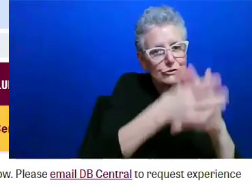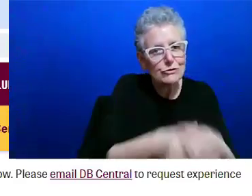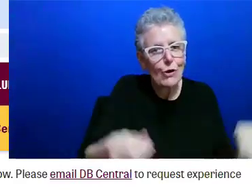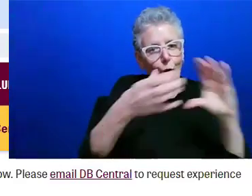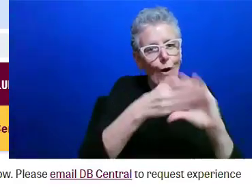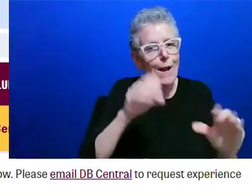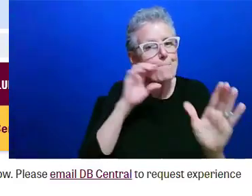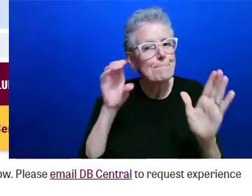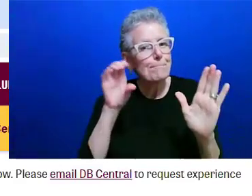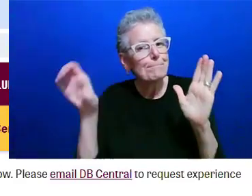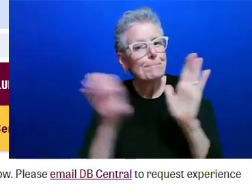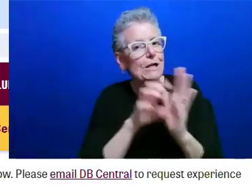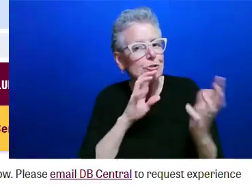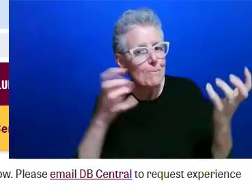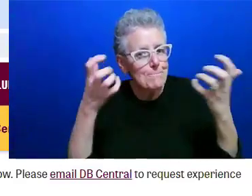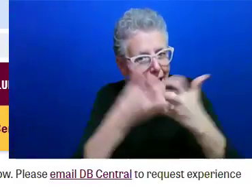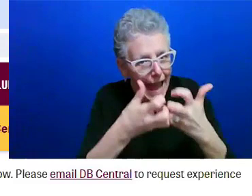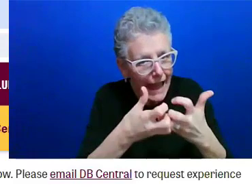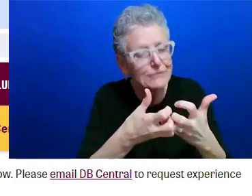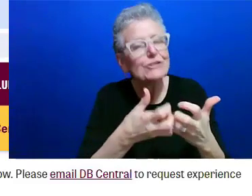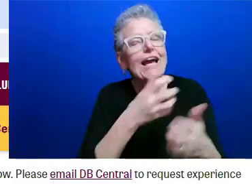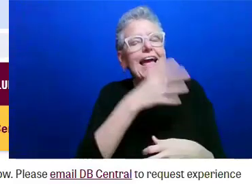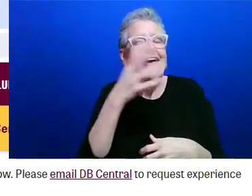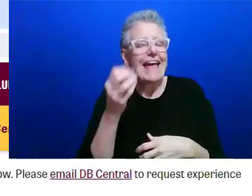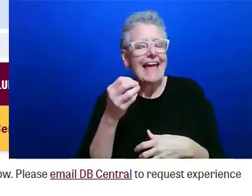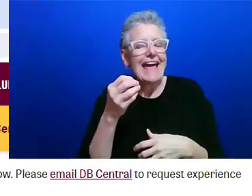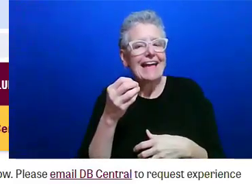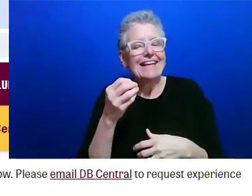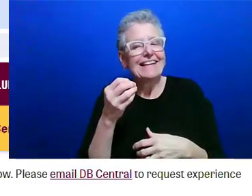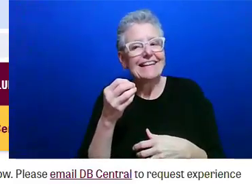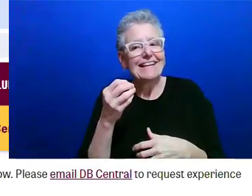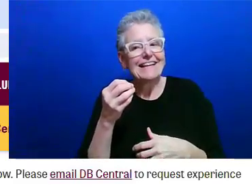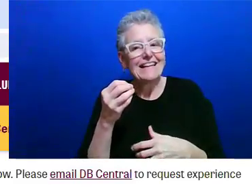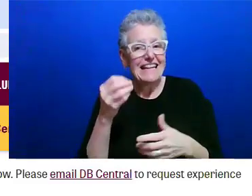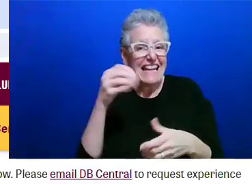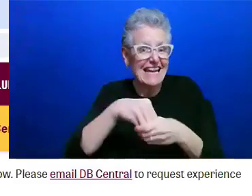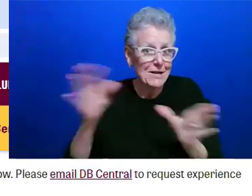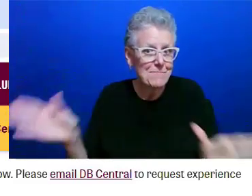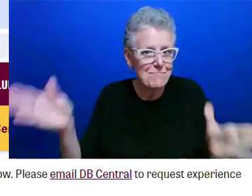and the storylines. And so we loan these out